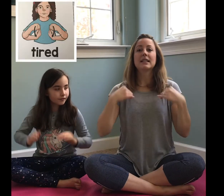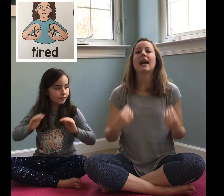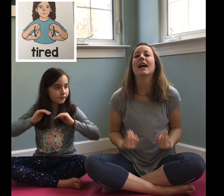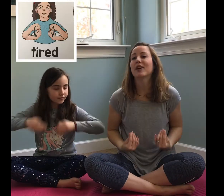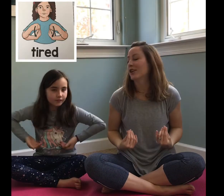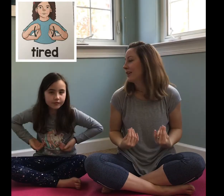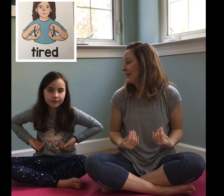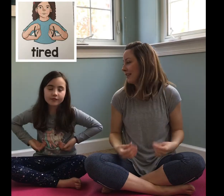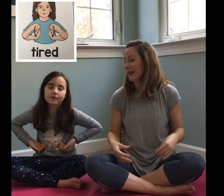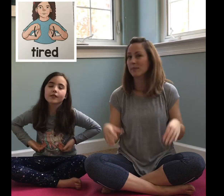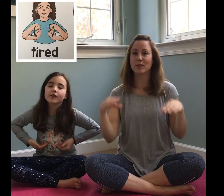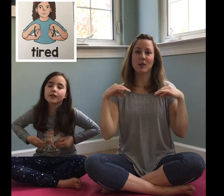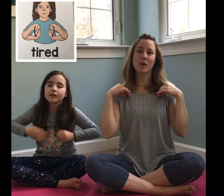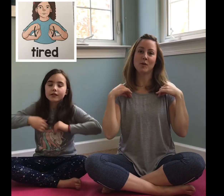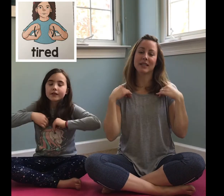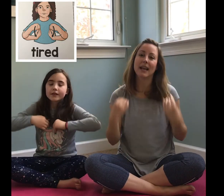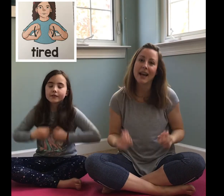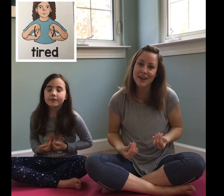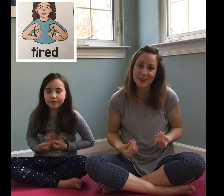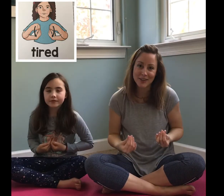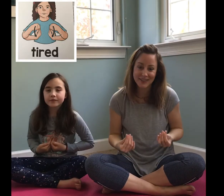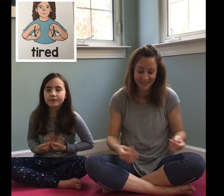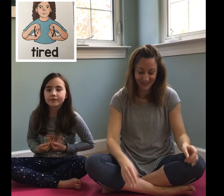Tired, I'm so tired